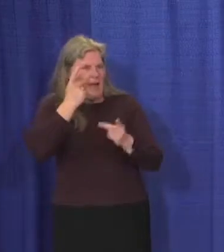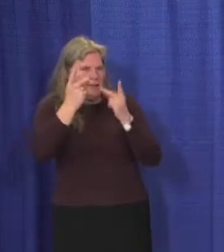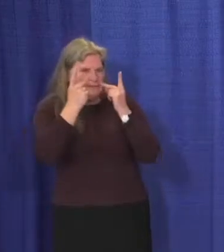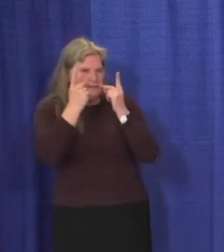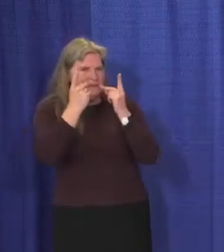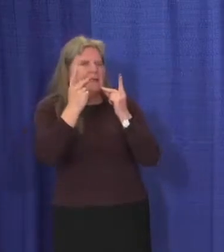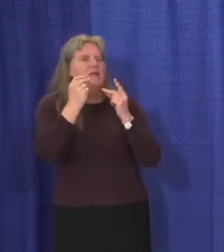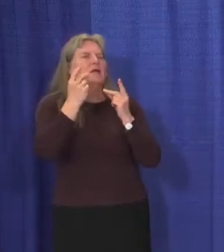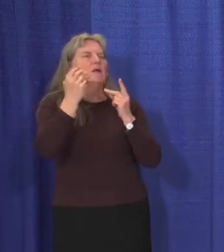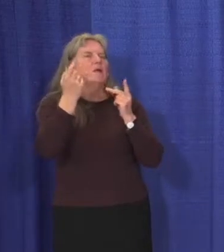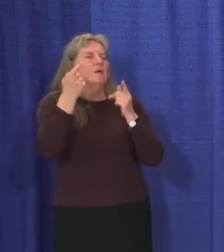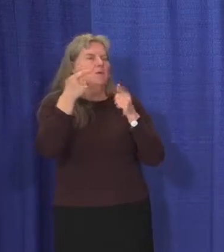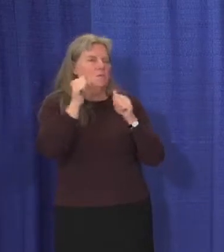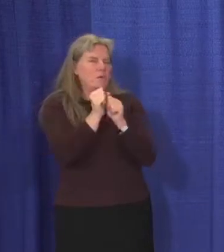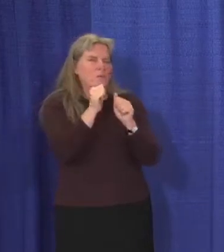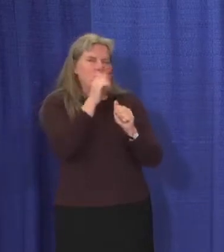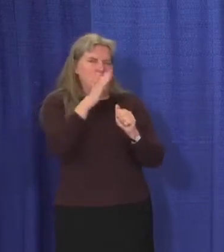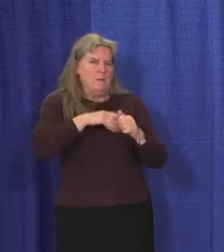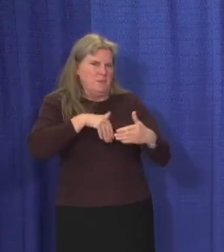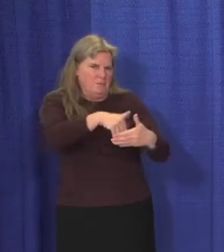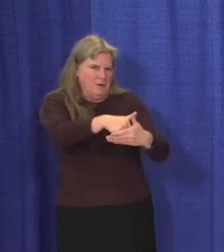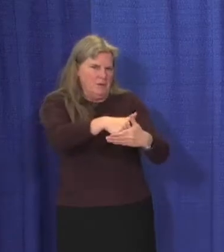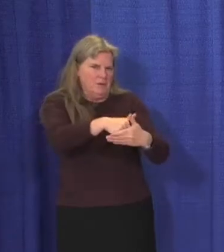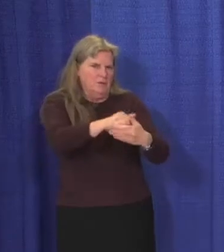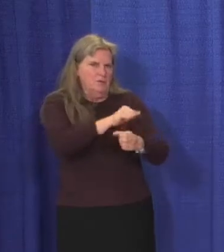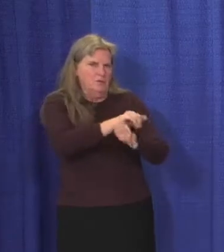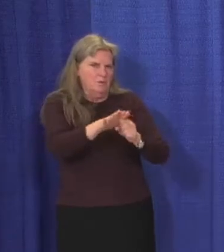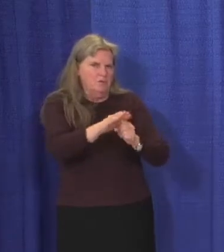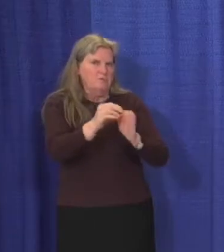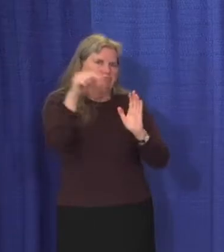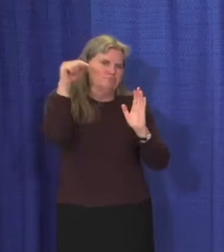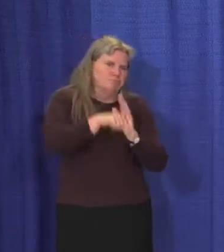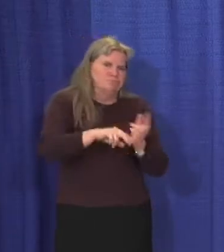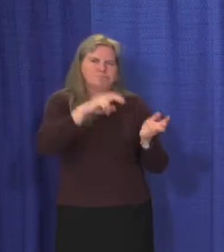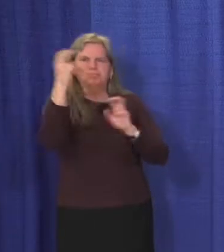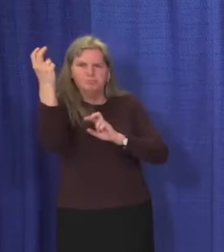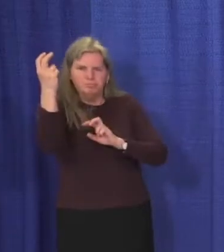be higher in pregnancy. The risk of premature birth is